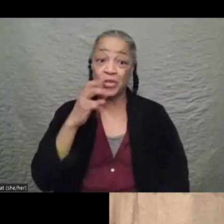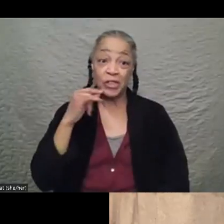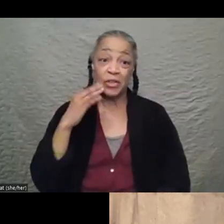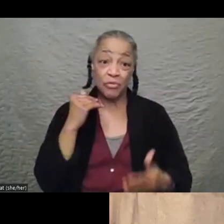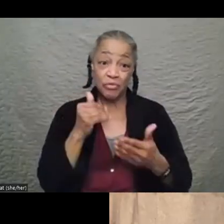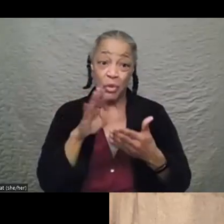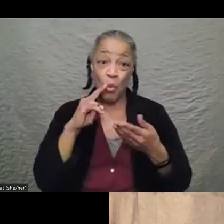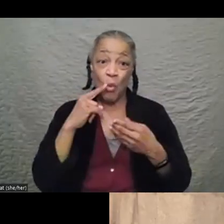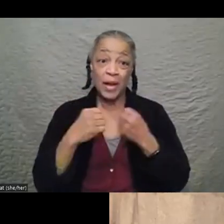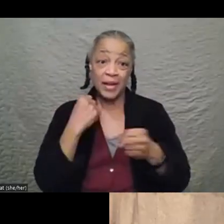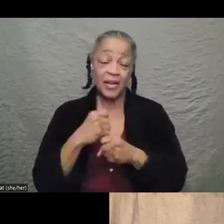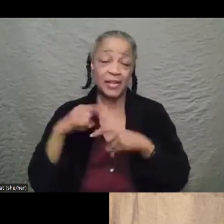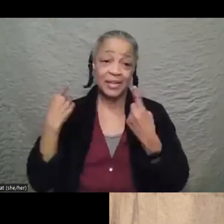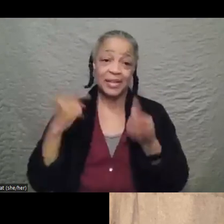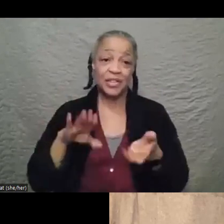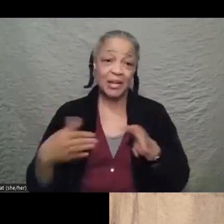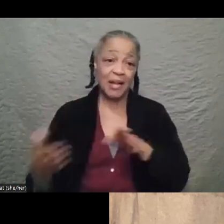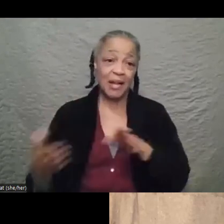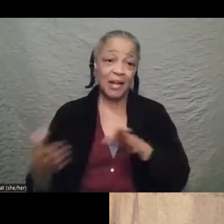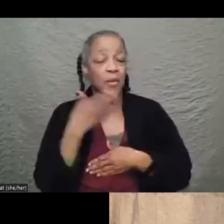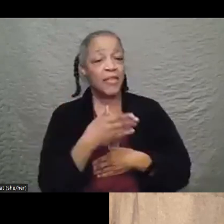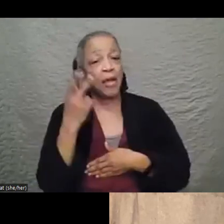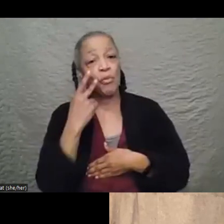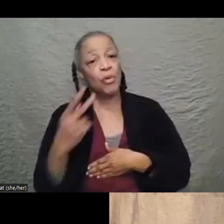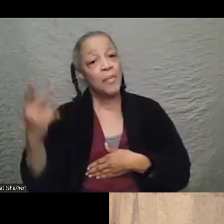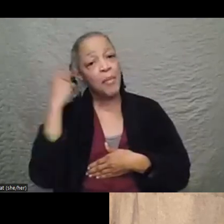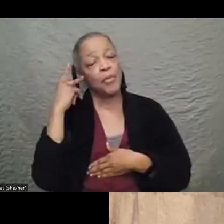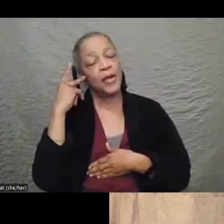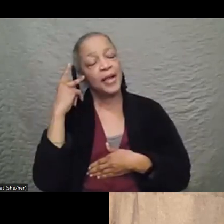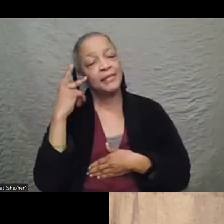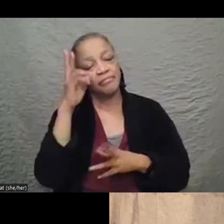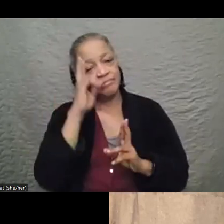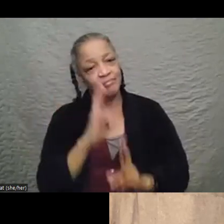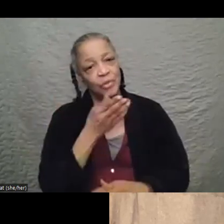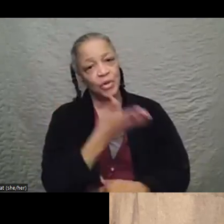passed.